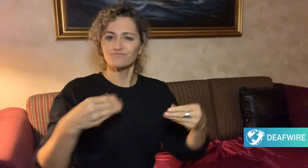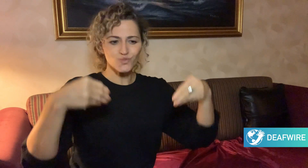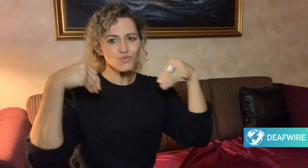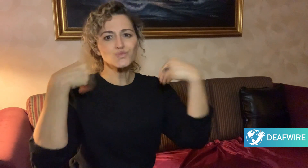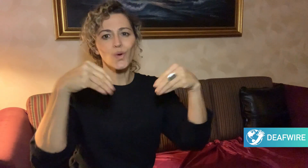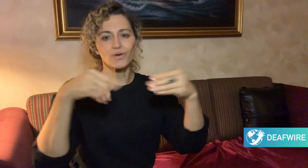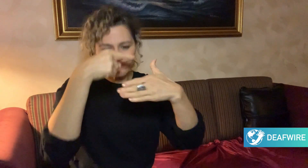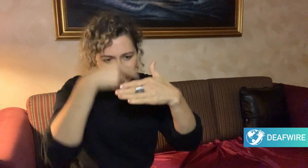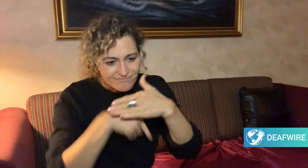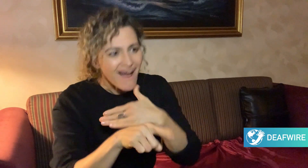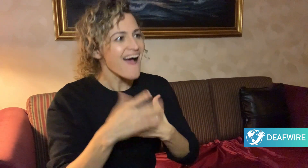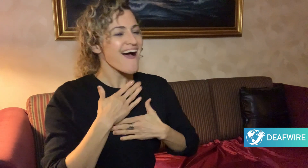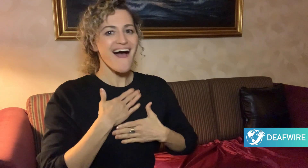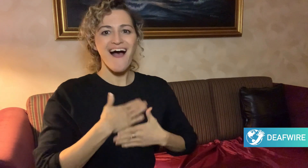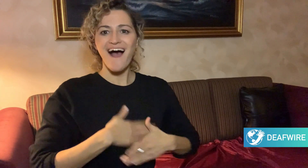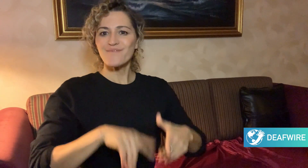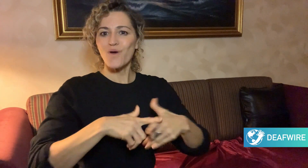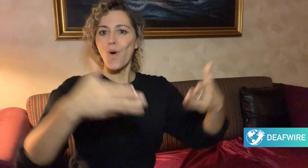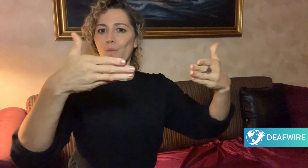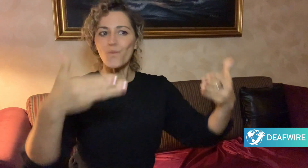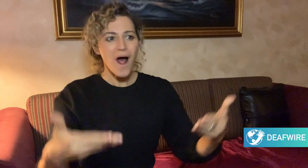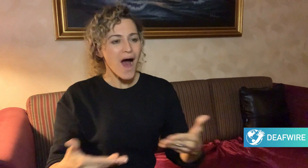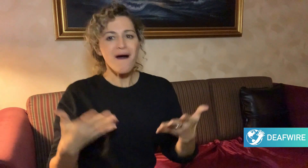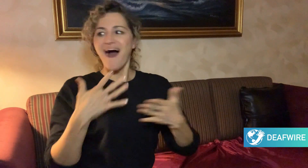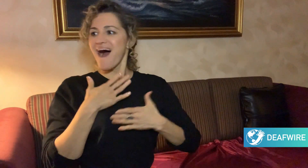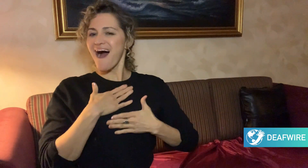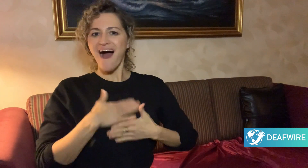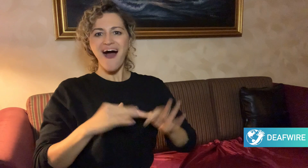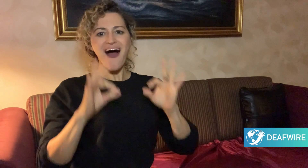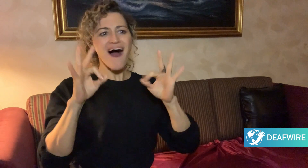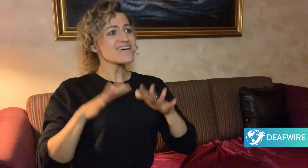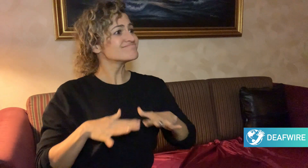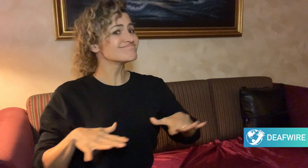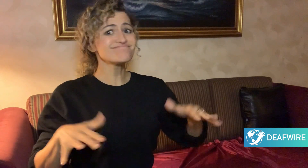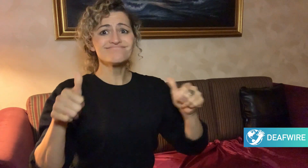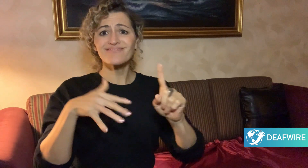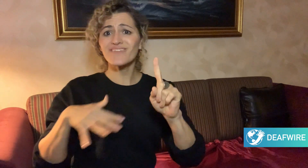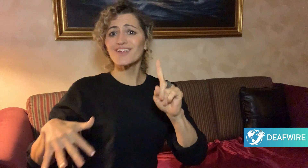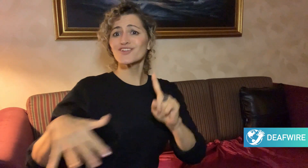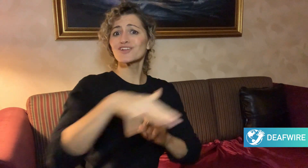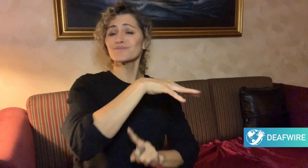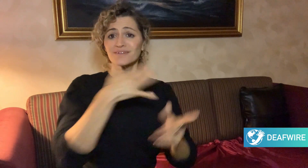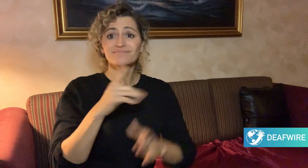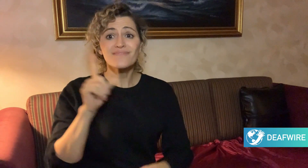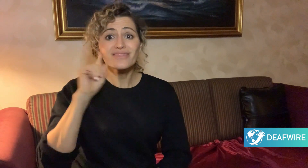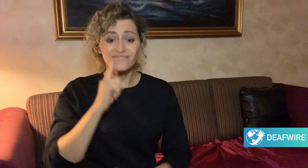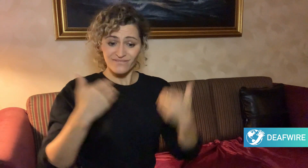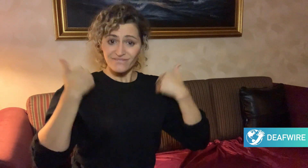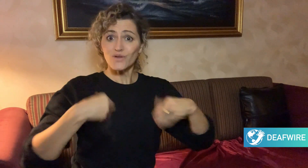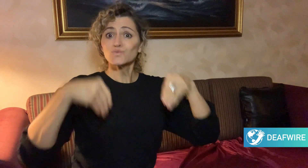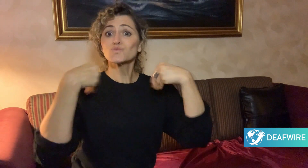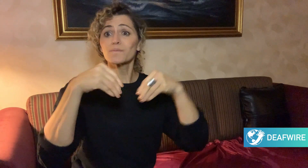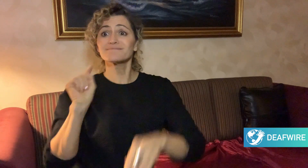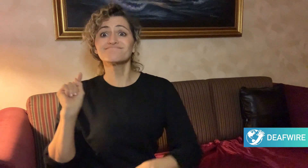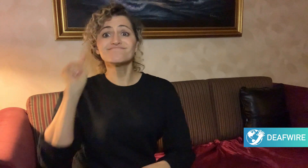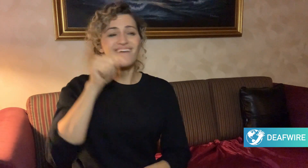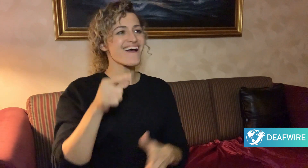a welcoming and comfortable environment for Deaf shoppers,